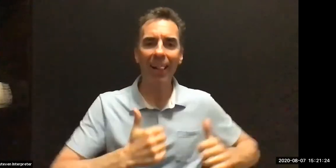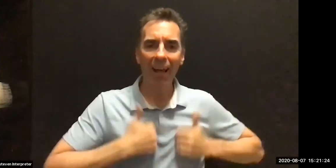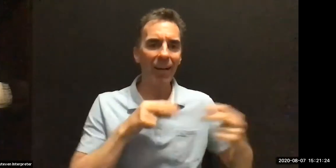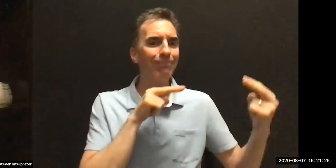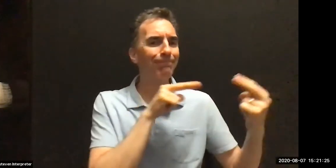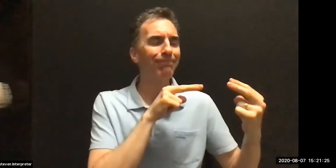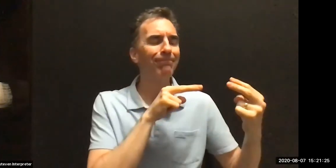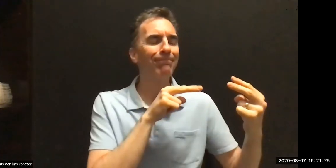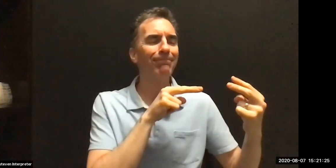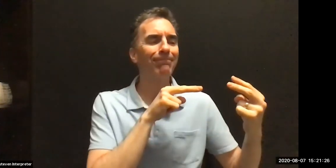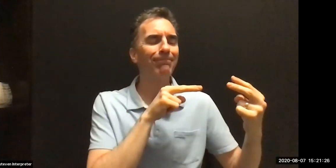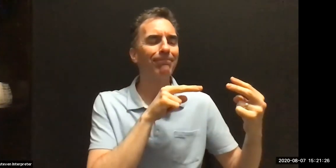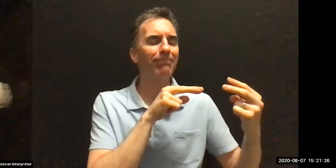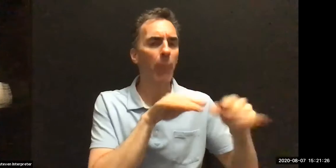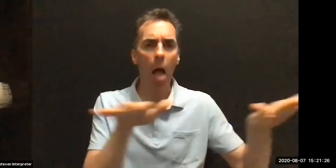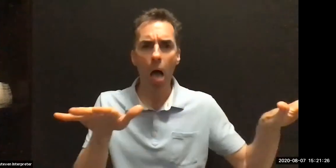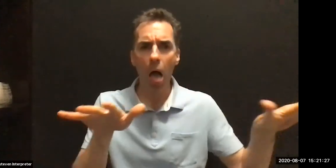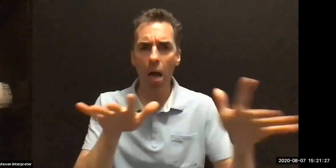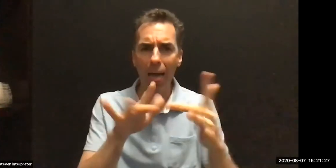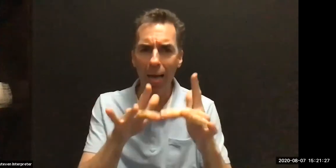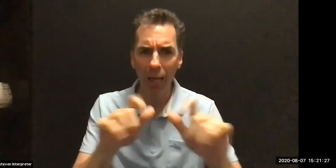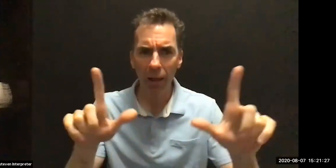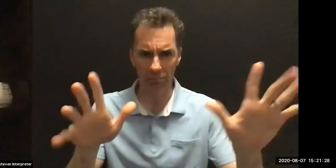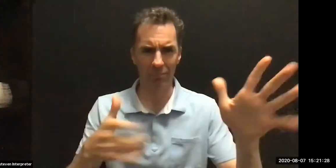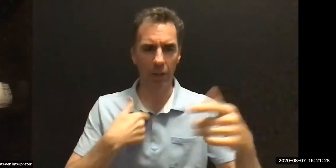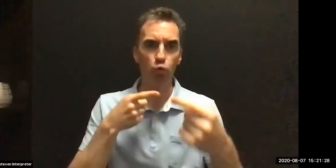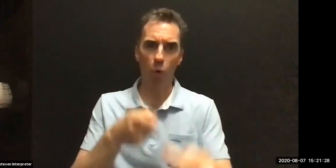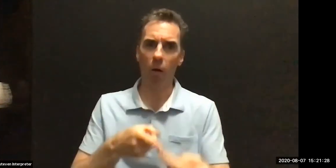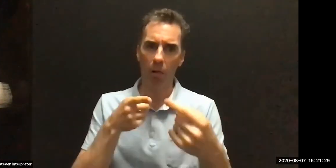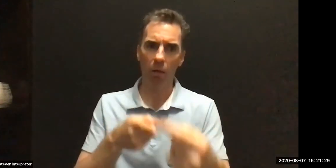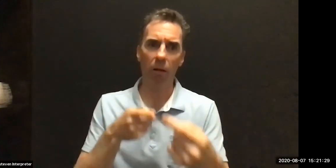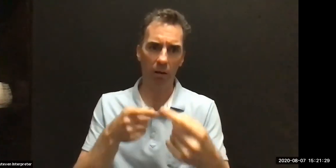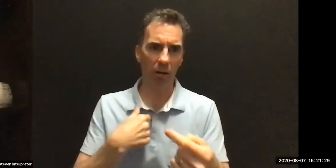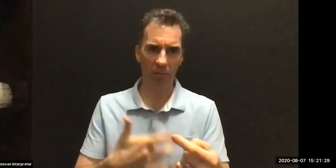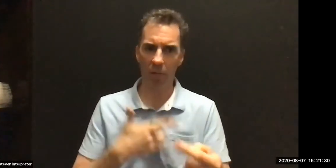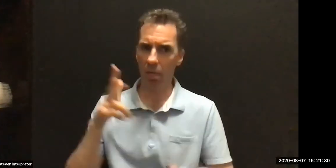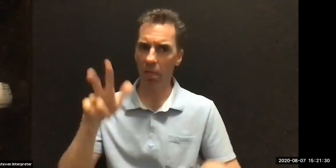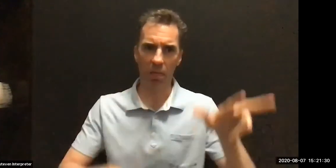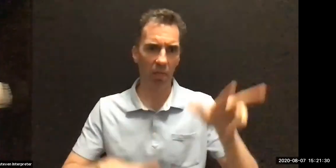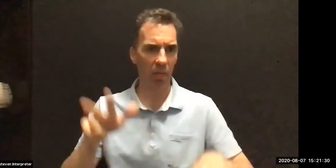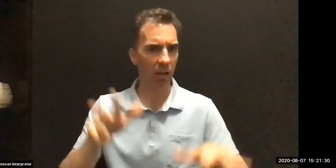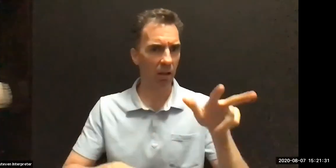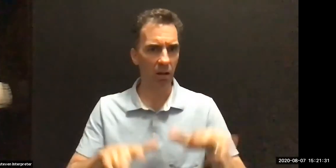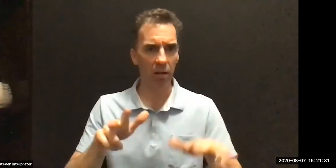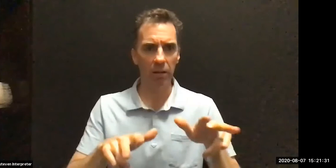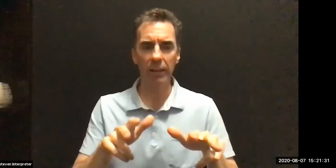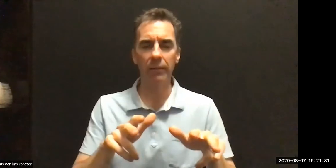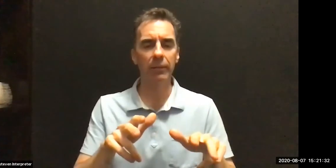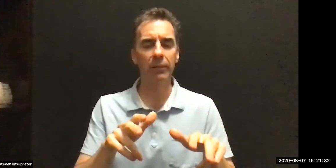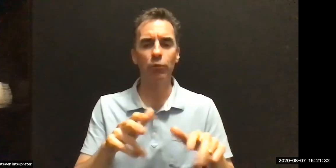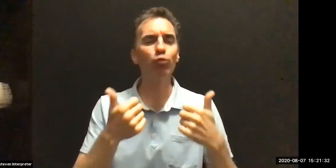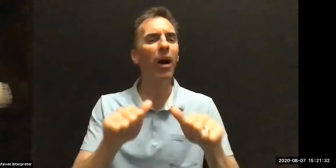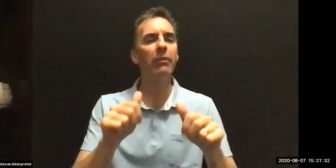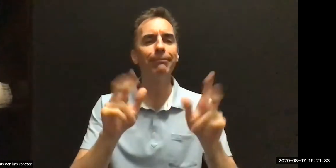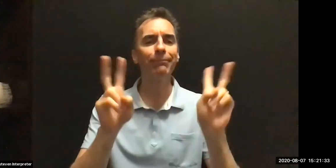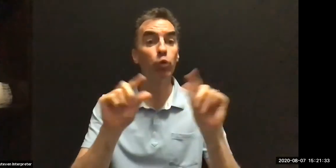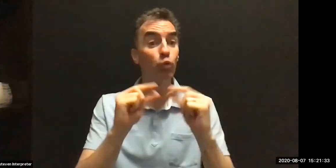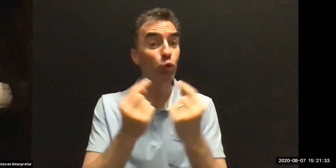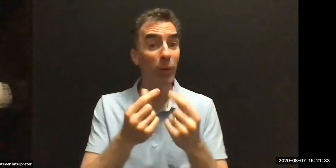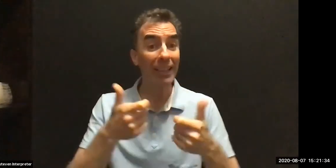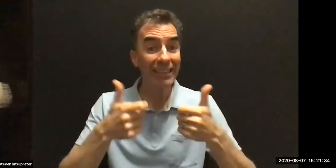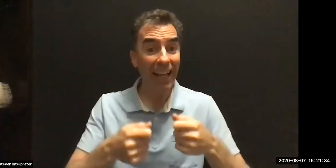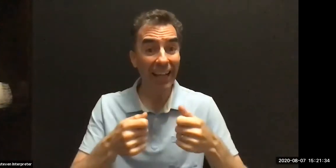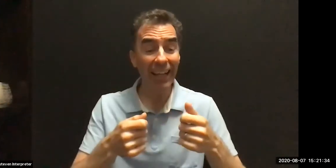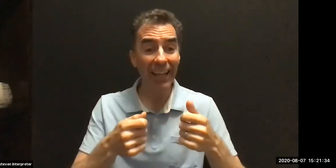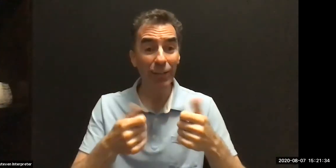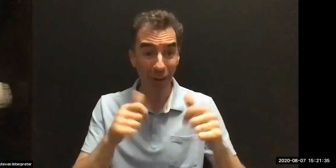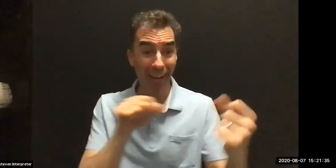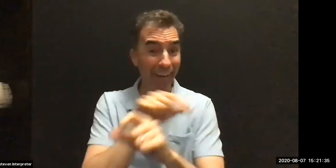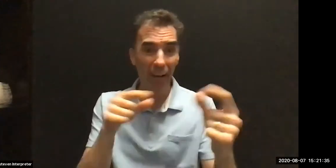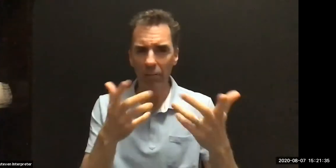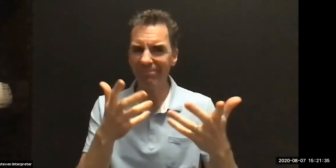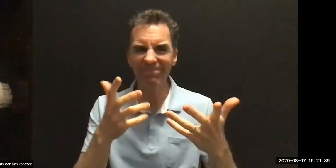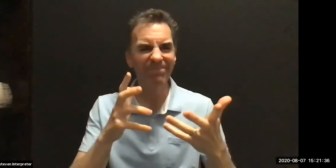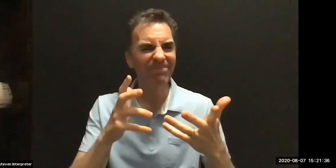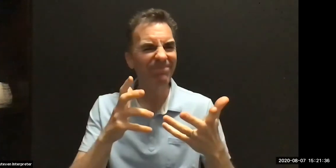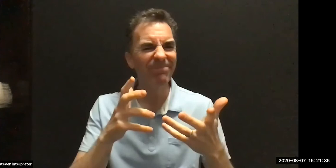Polly Begley: I struggled. I struggled greatly I they found out very quickly that any kind of group texting didn't work for, well they worked with zoom to a certain extent.